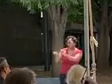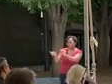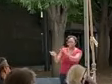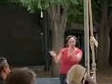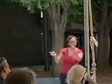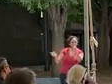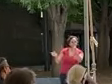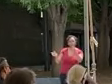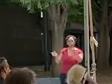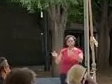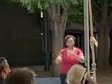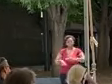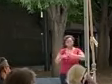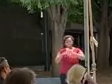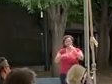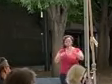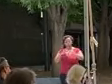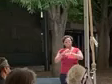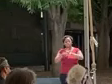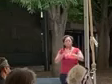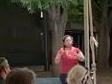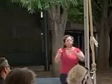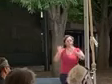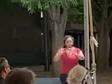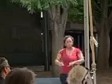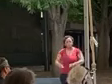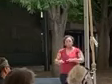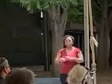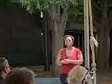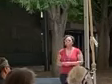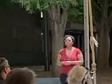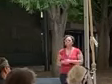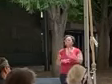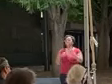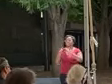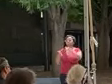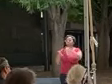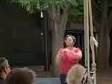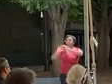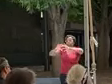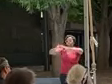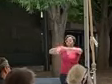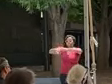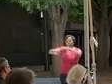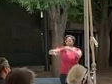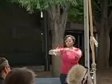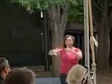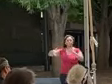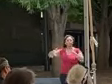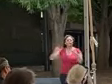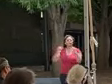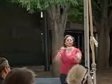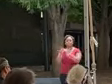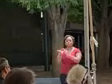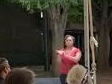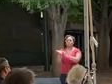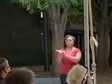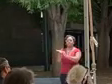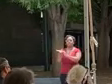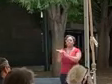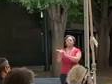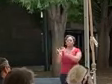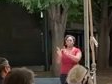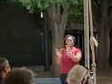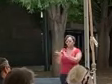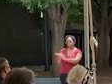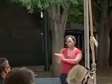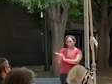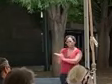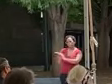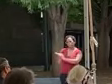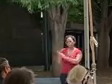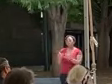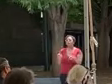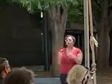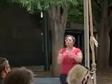We will remodel the interior exhibit space and the visitor context station and create tactile displays of the Memorial and the sculptures of Franklin and Eleanor Roosevelt.